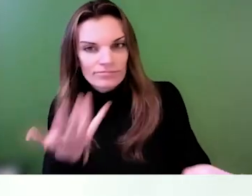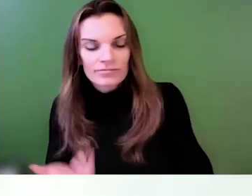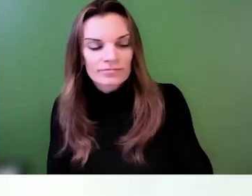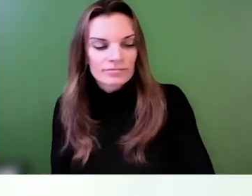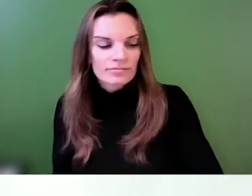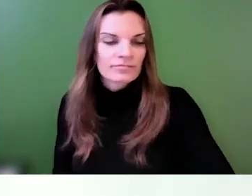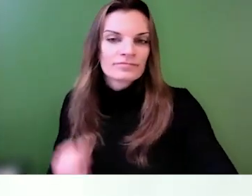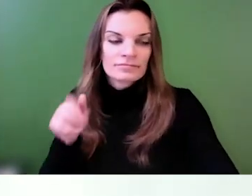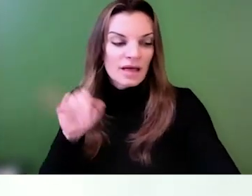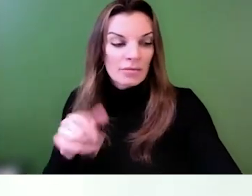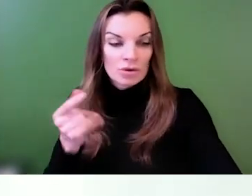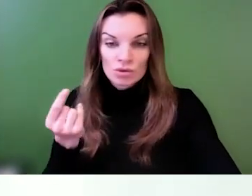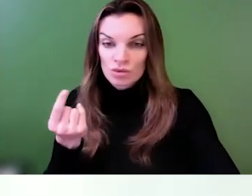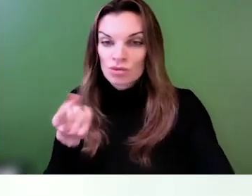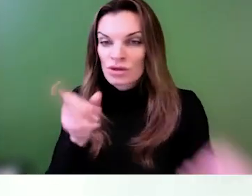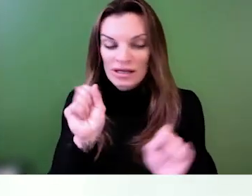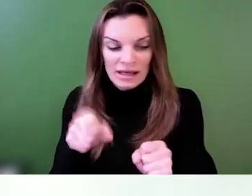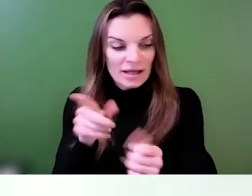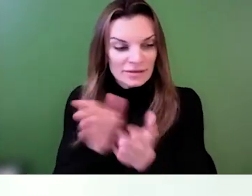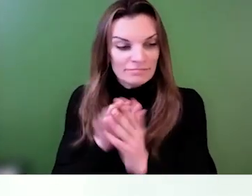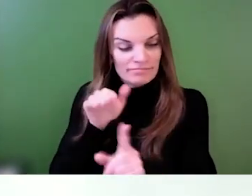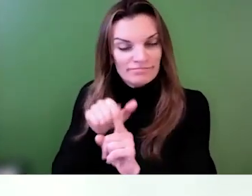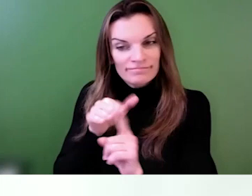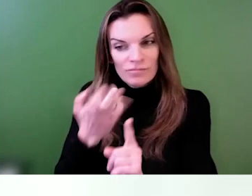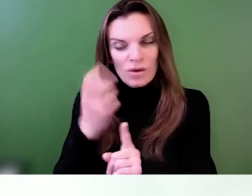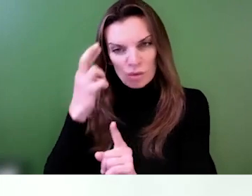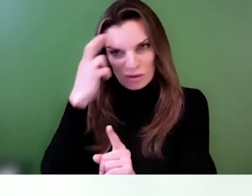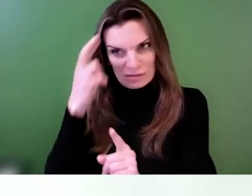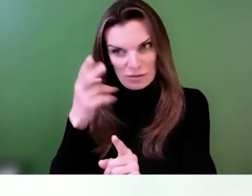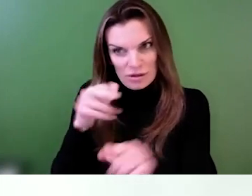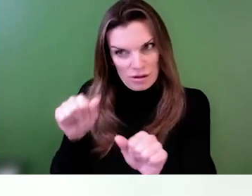done. Amy can ask for a reasonable accommodation. In this example the idea I came up